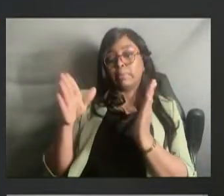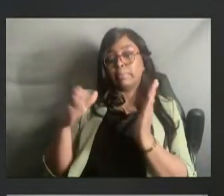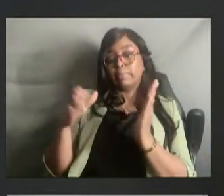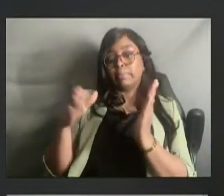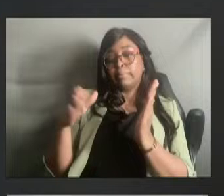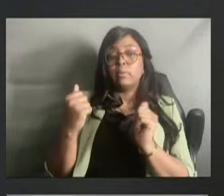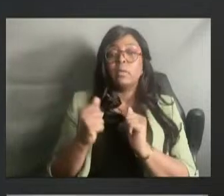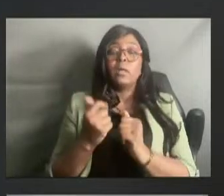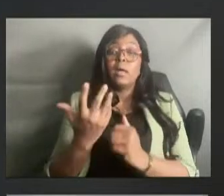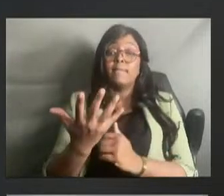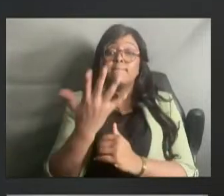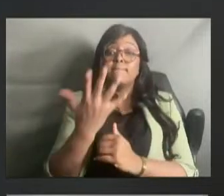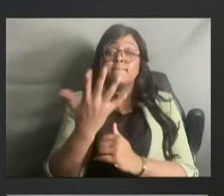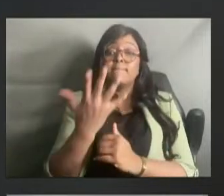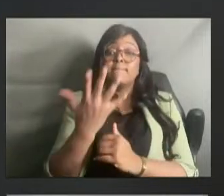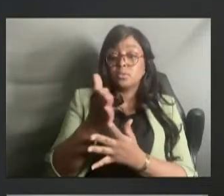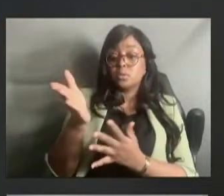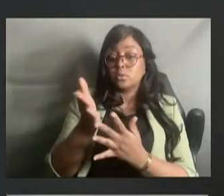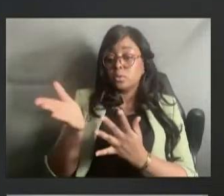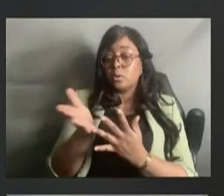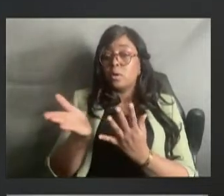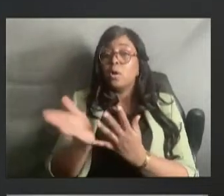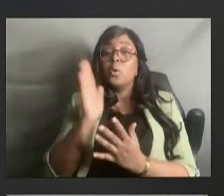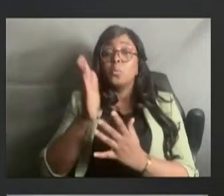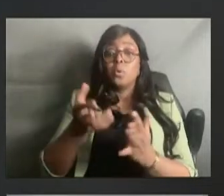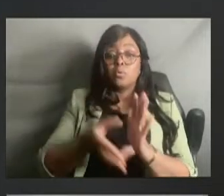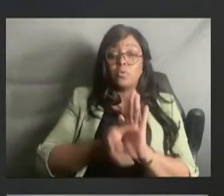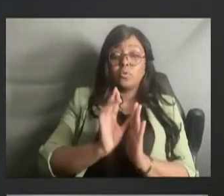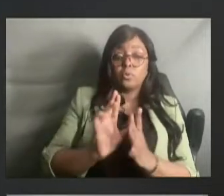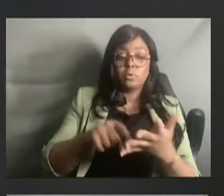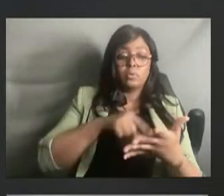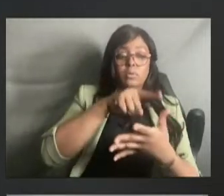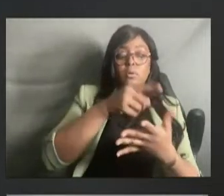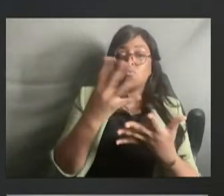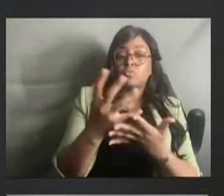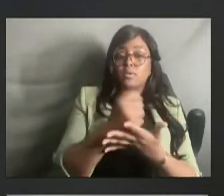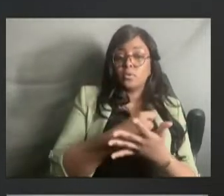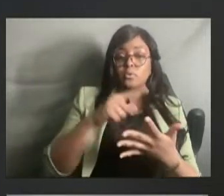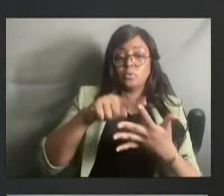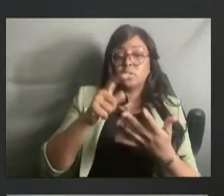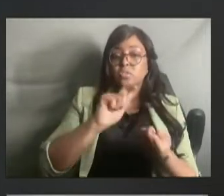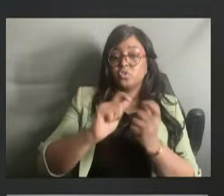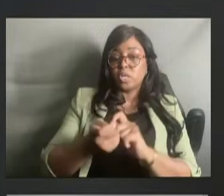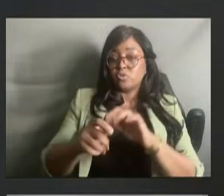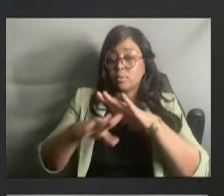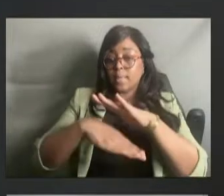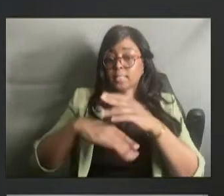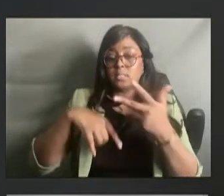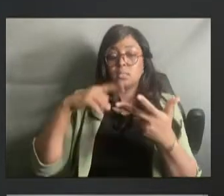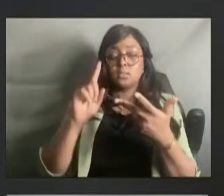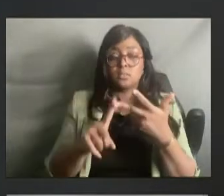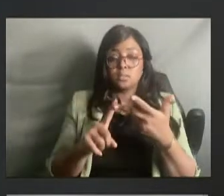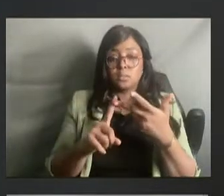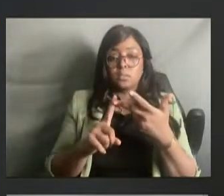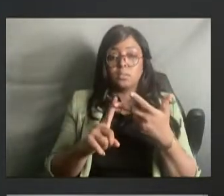friendly kind of guide to go through. And the five sections